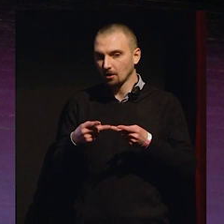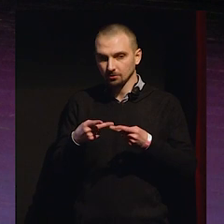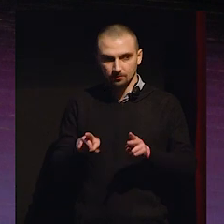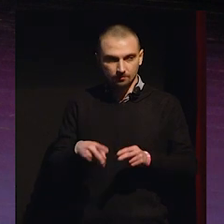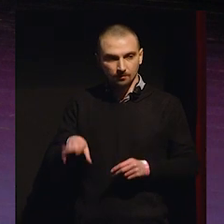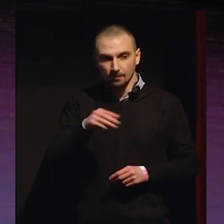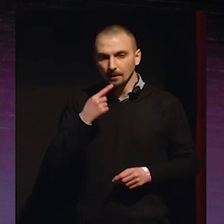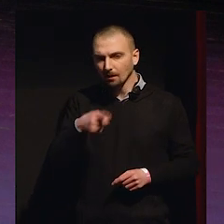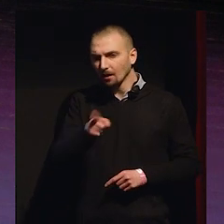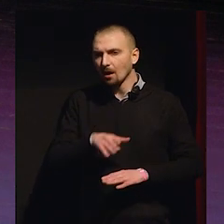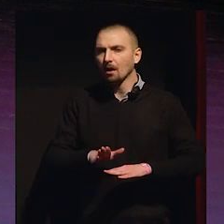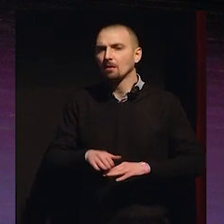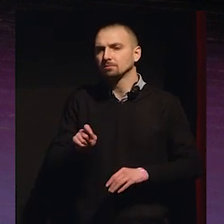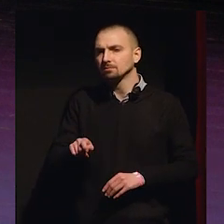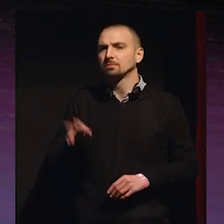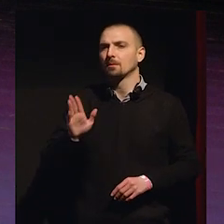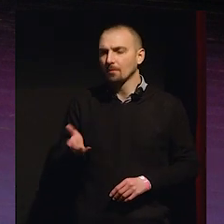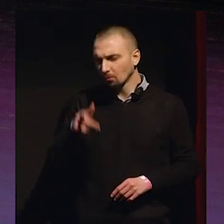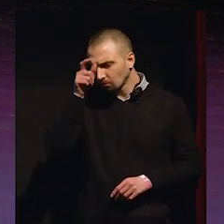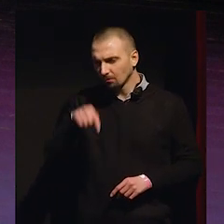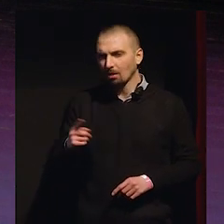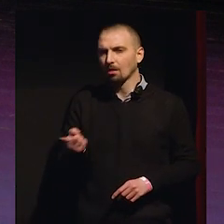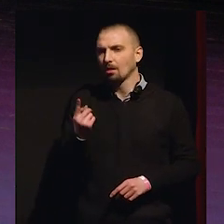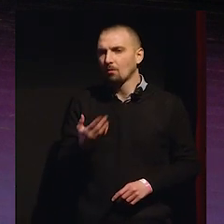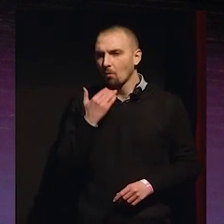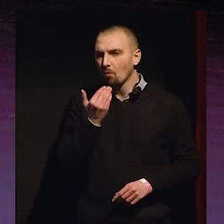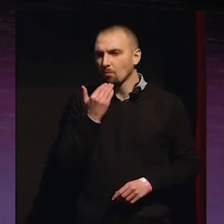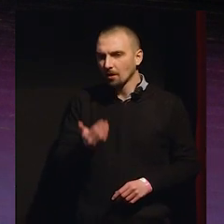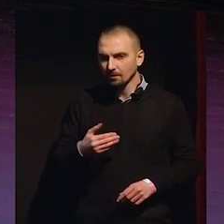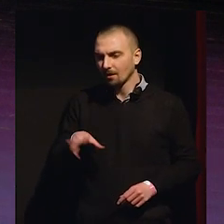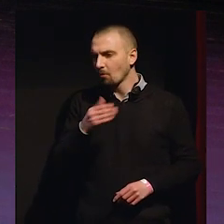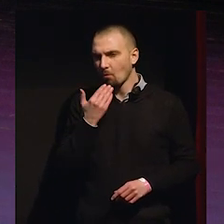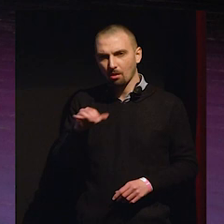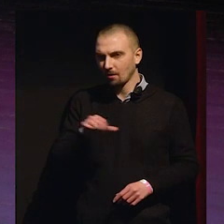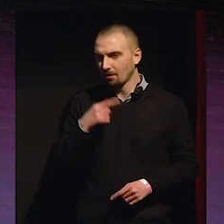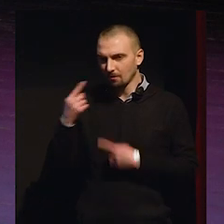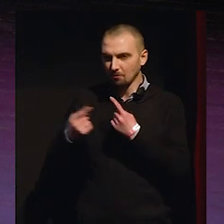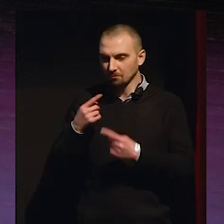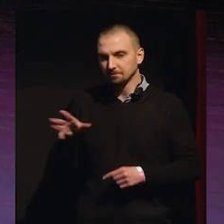“you can’t do that, not in Turkey, you can’t get on the metrobus, not on Marmaray.” First, we went on the metrobus,